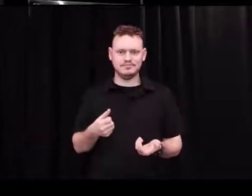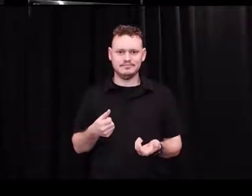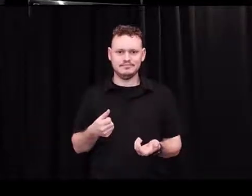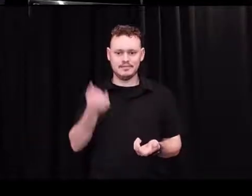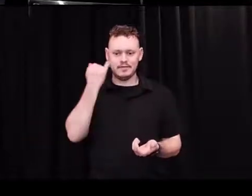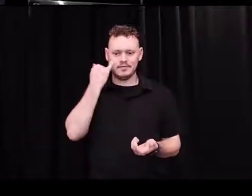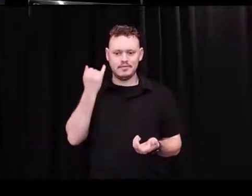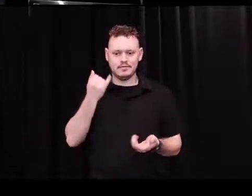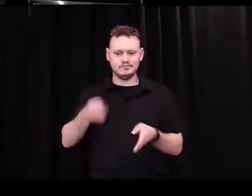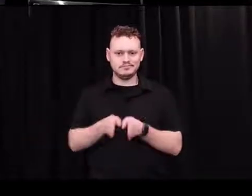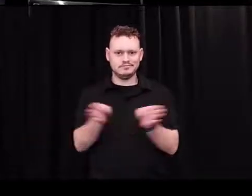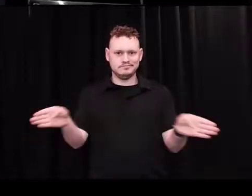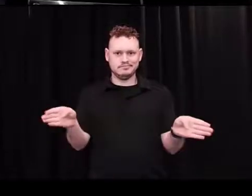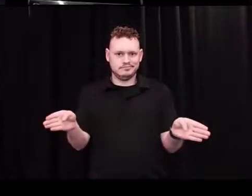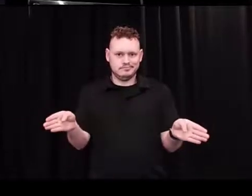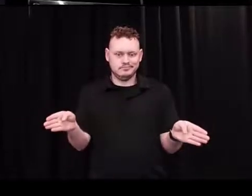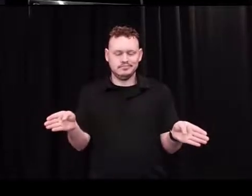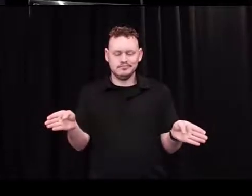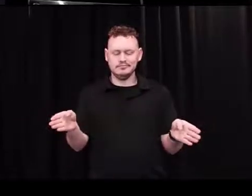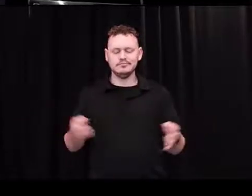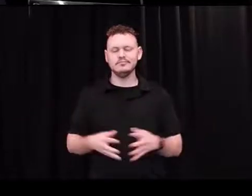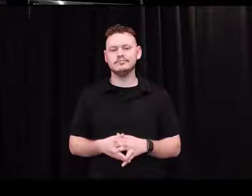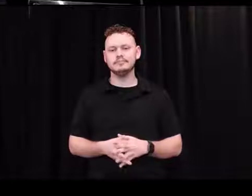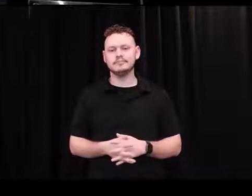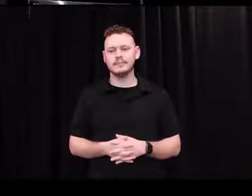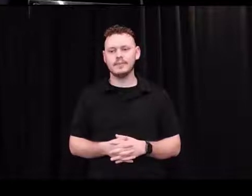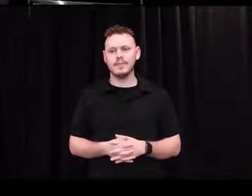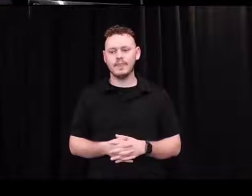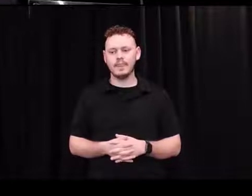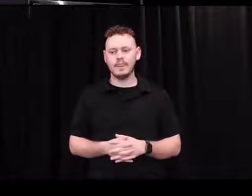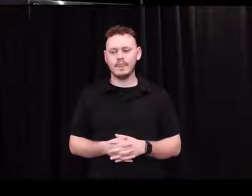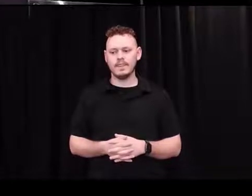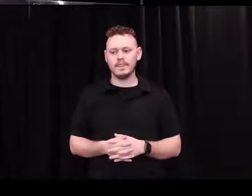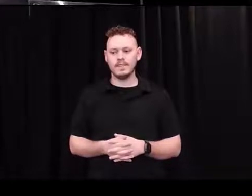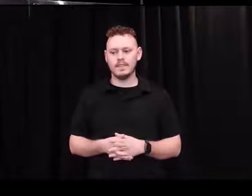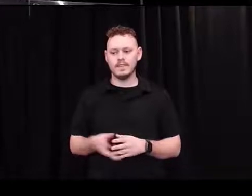have a weird sense of fun, they're going to go into this thing and they're going to go right